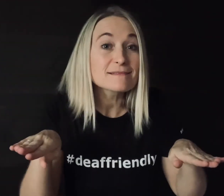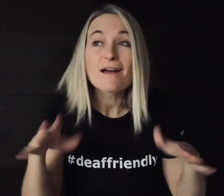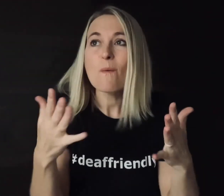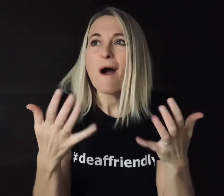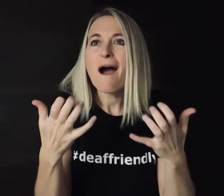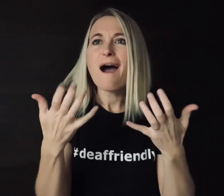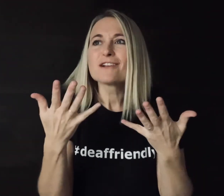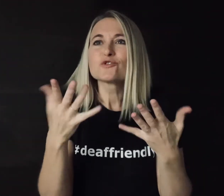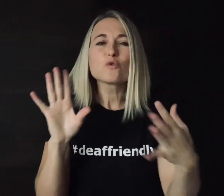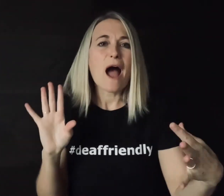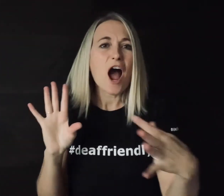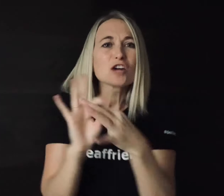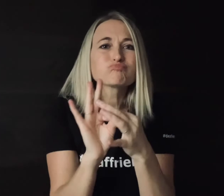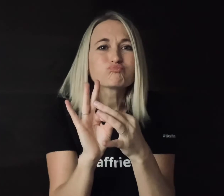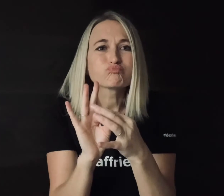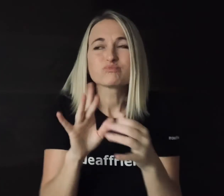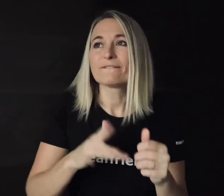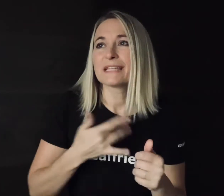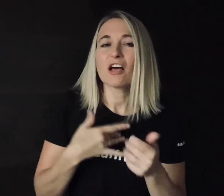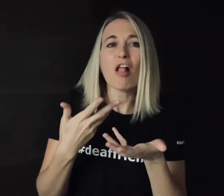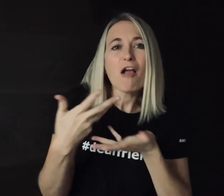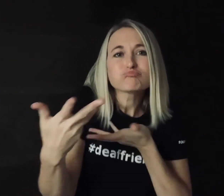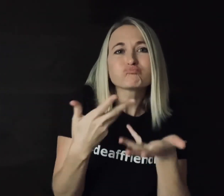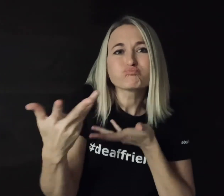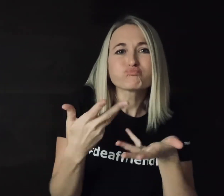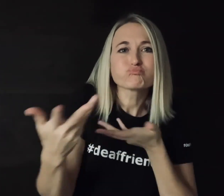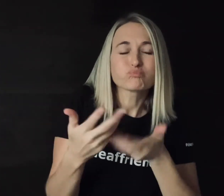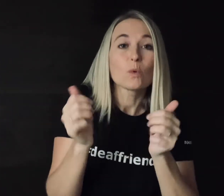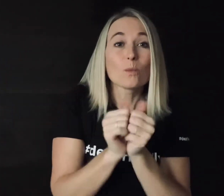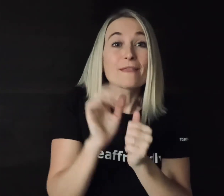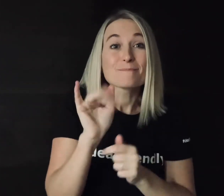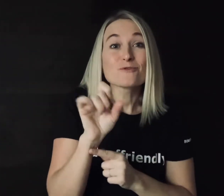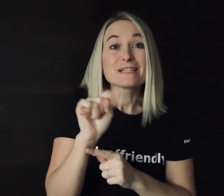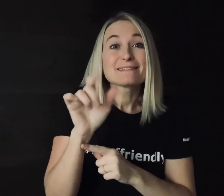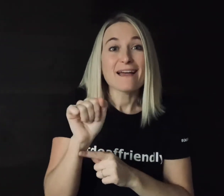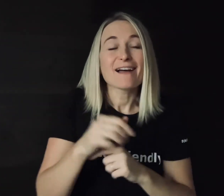I want to connect. I want to communicate freely with baristas.